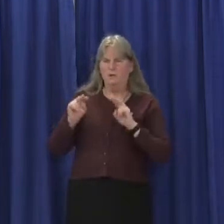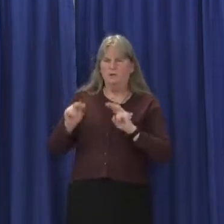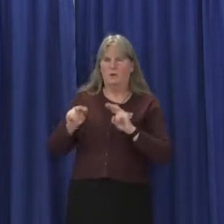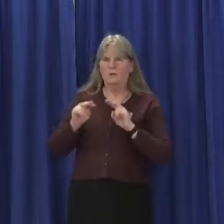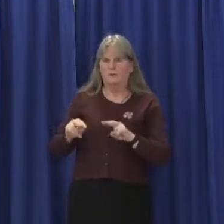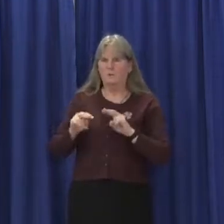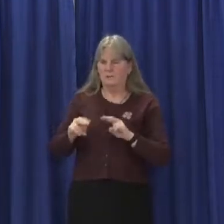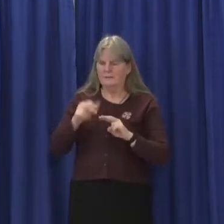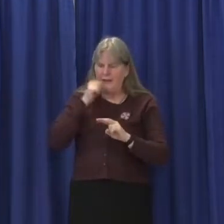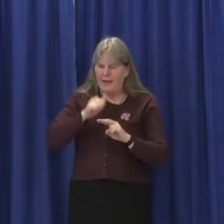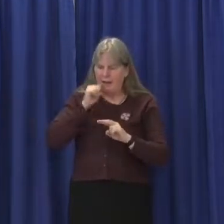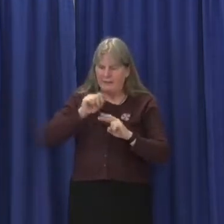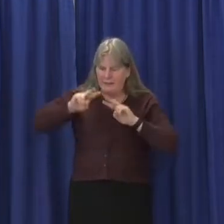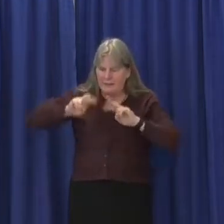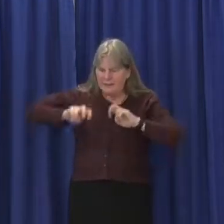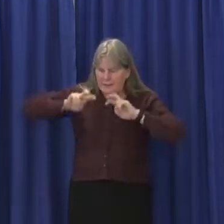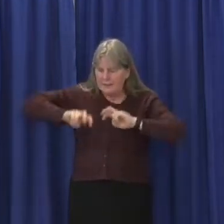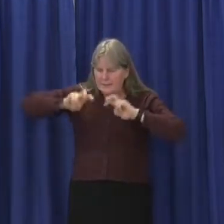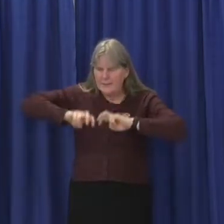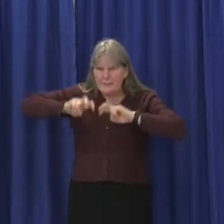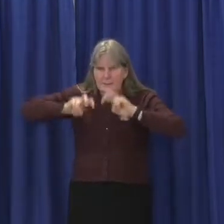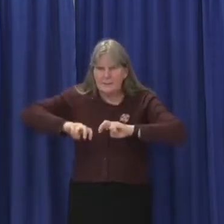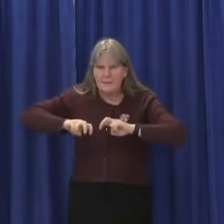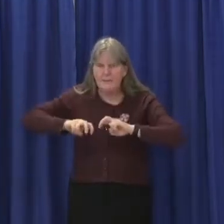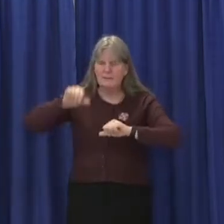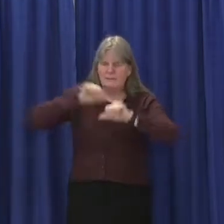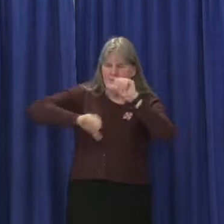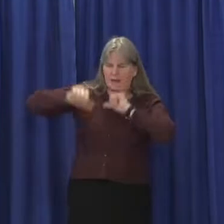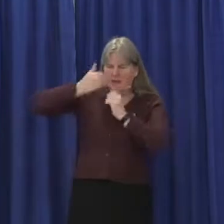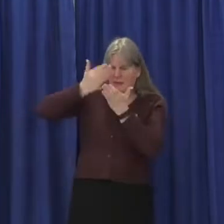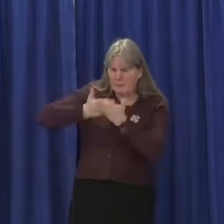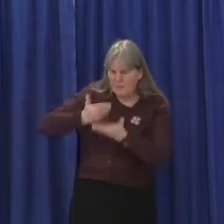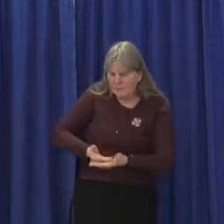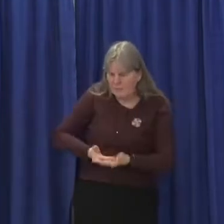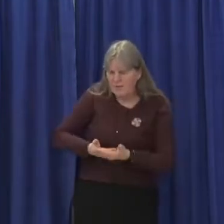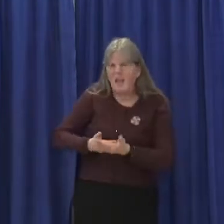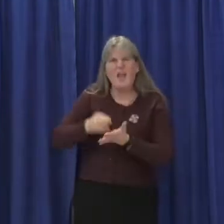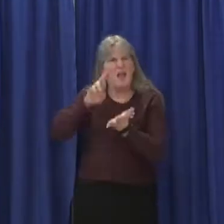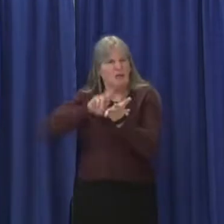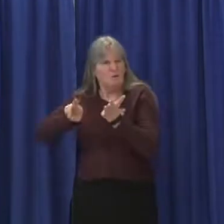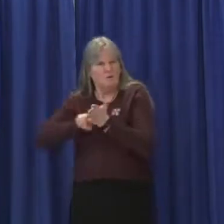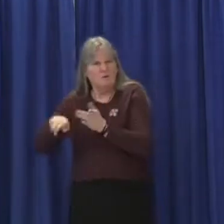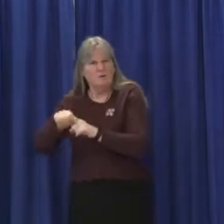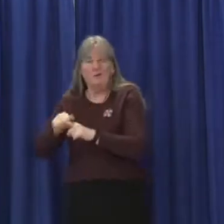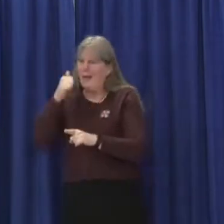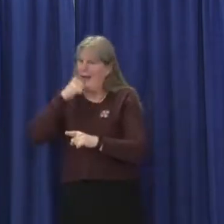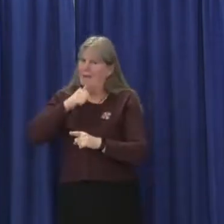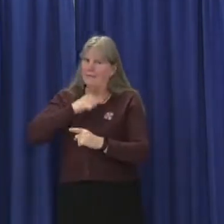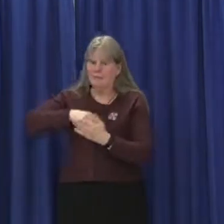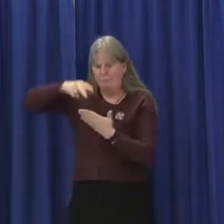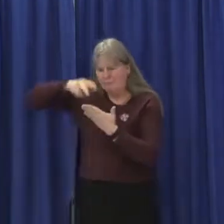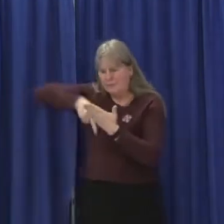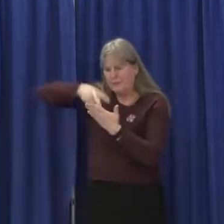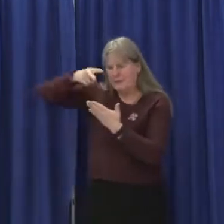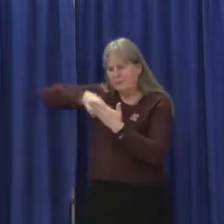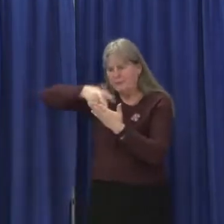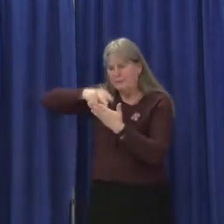that exists currently, both the scientific evidence and literature, which I assess every day, and the patterns of